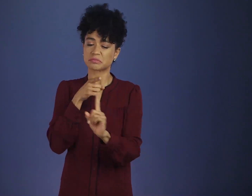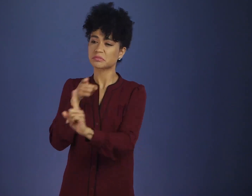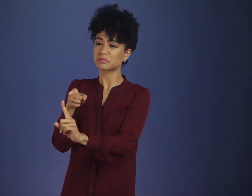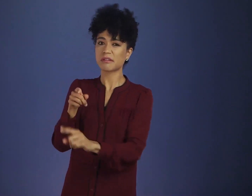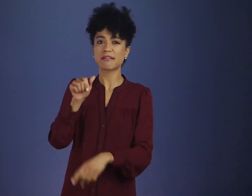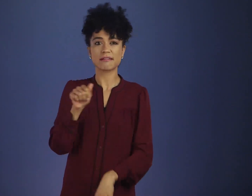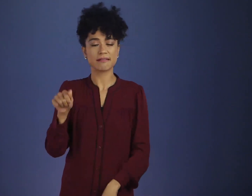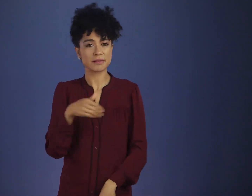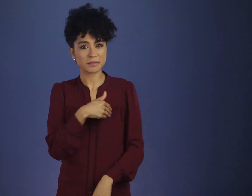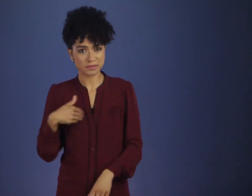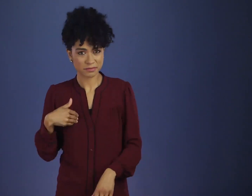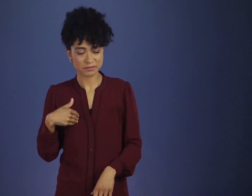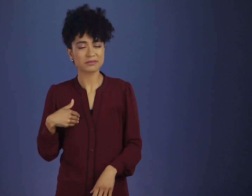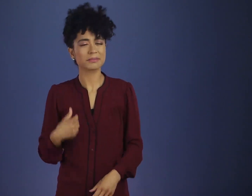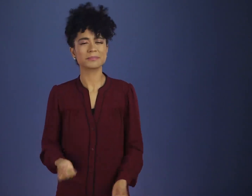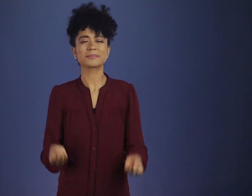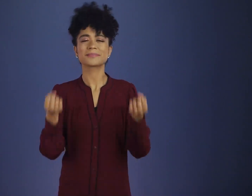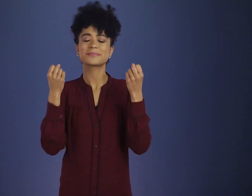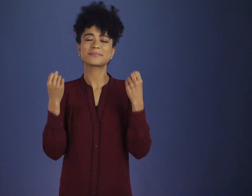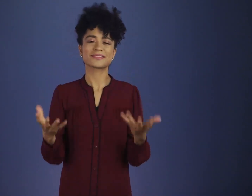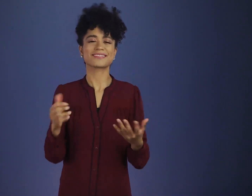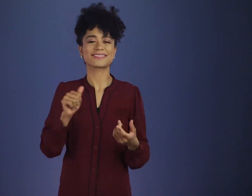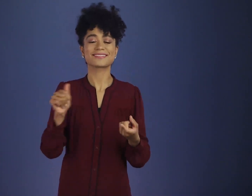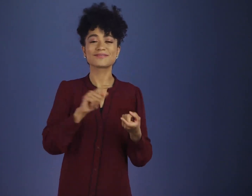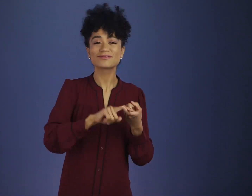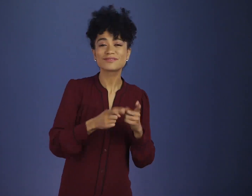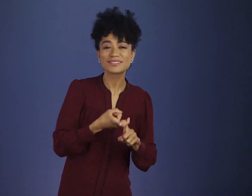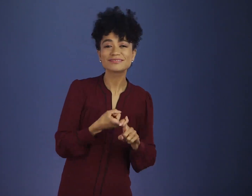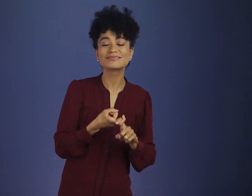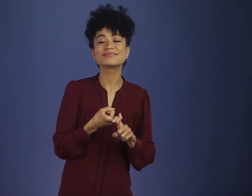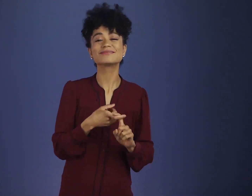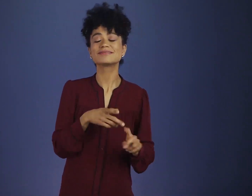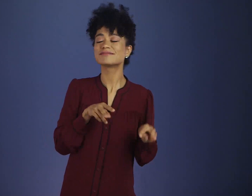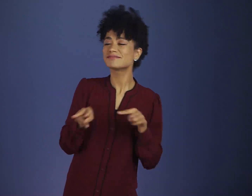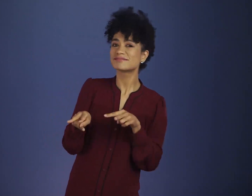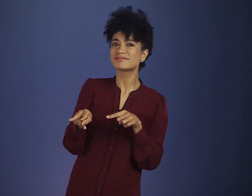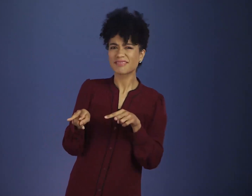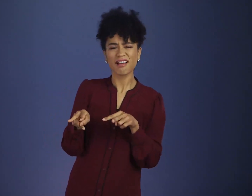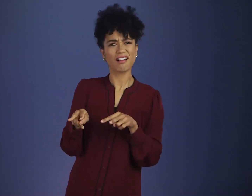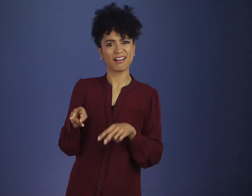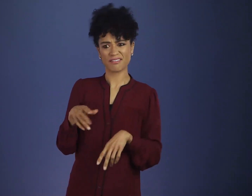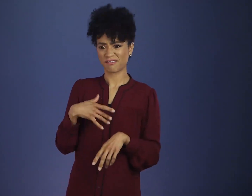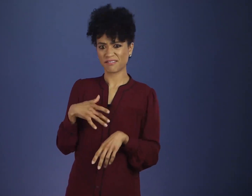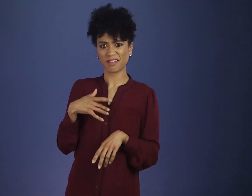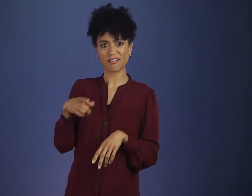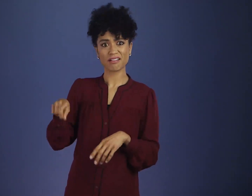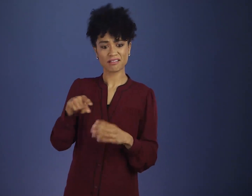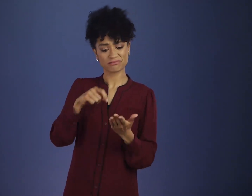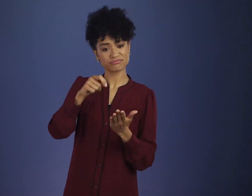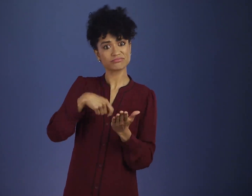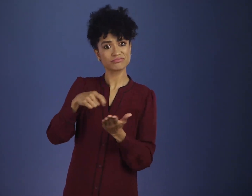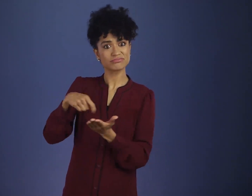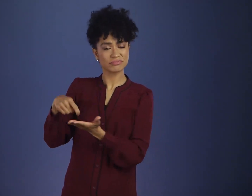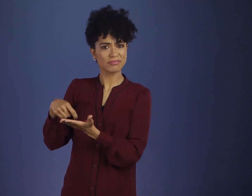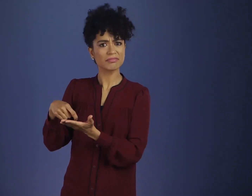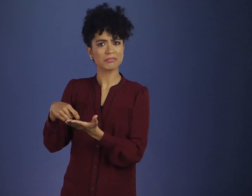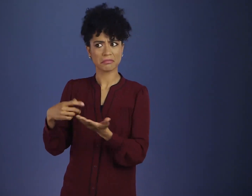Though the essays which follow were written mainly for members, it is thought by many of A.A.'s friends that these pieces might arouse